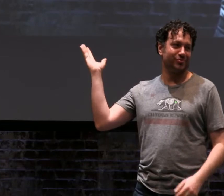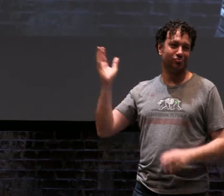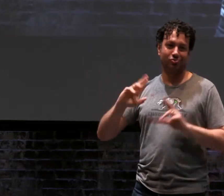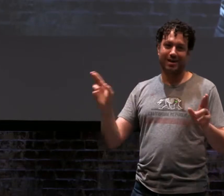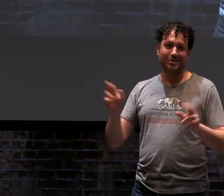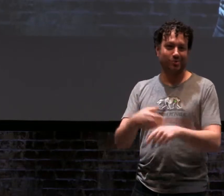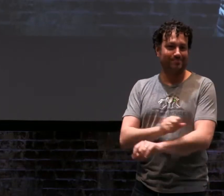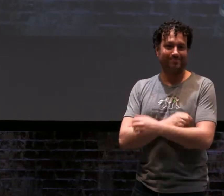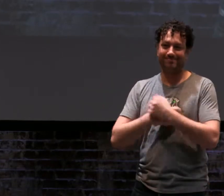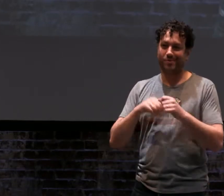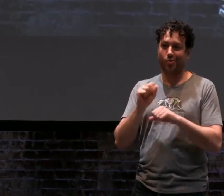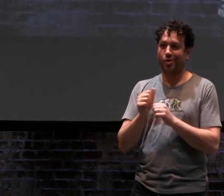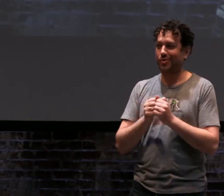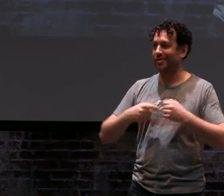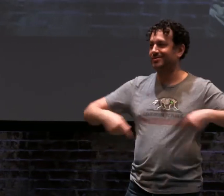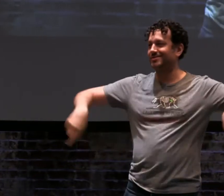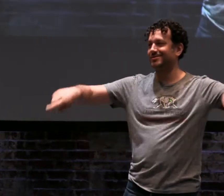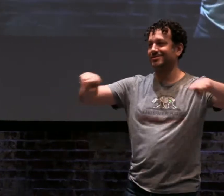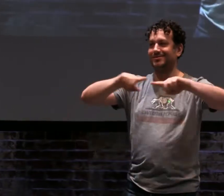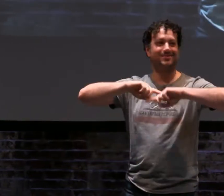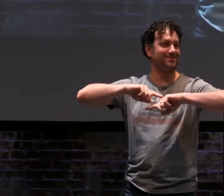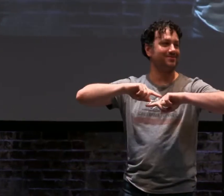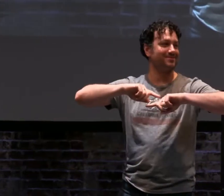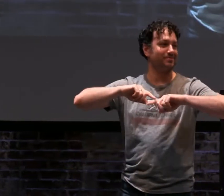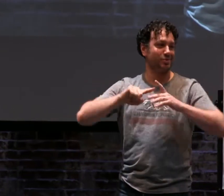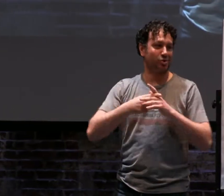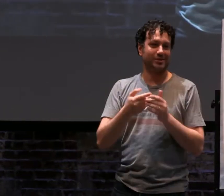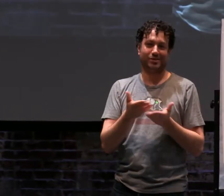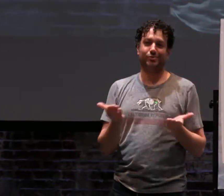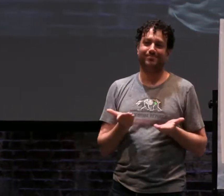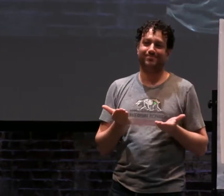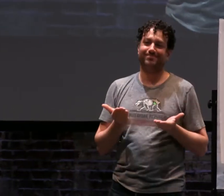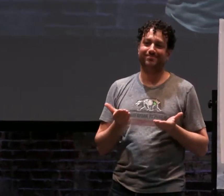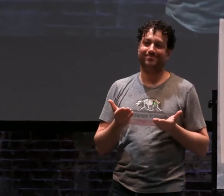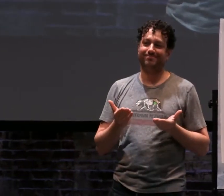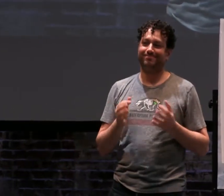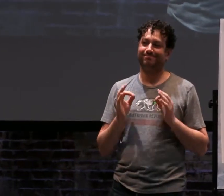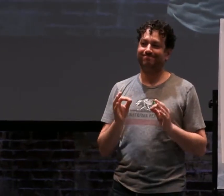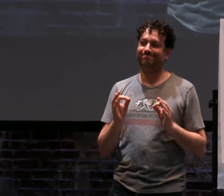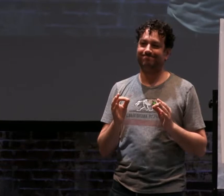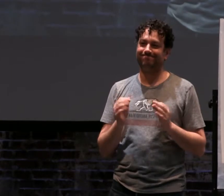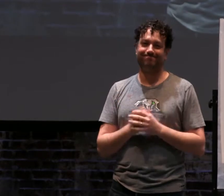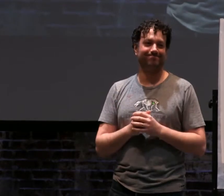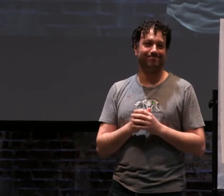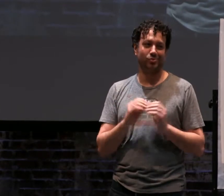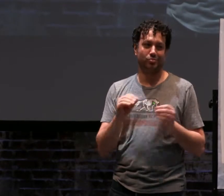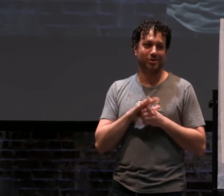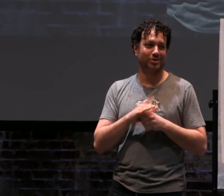even though they're not present today. And we are looking forward to working with everyone, even those that are not here.